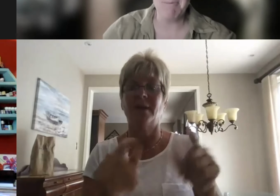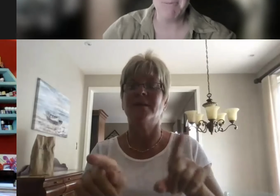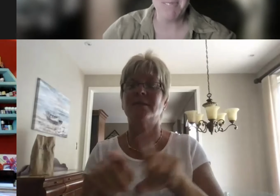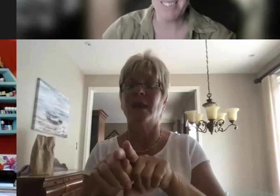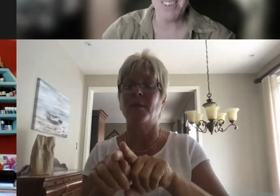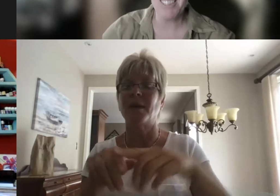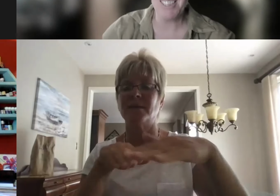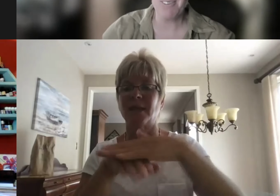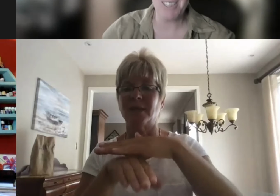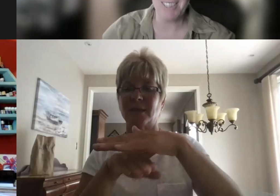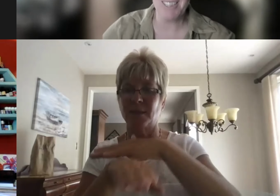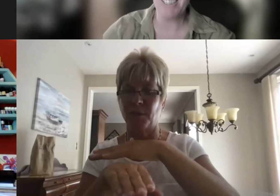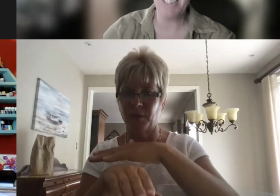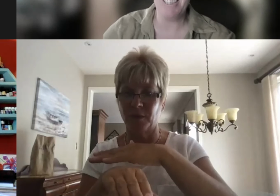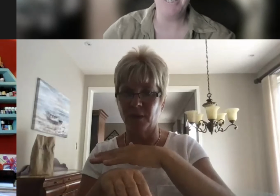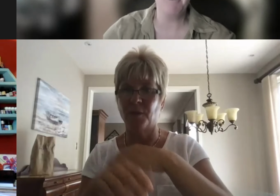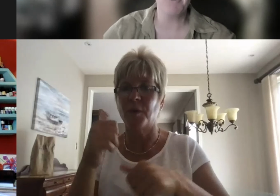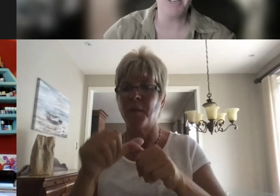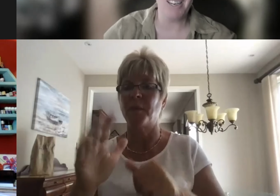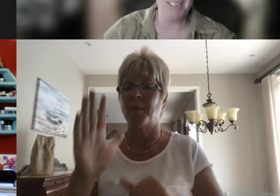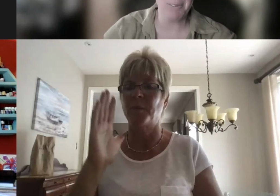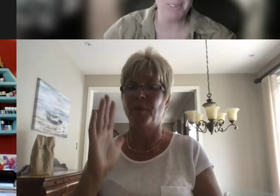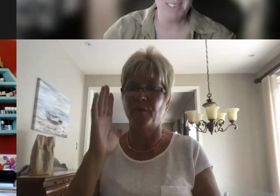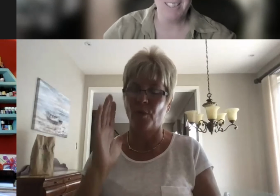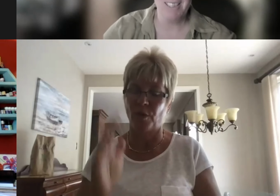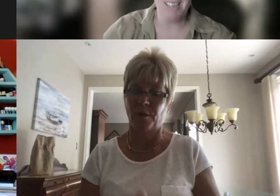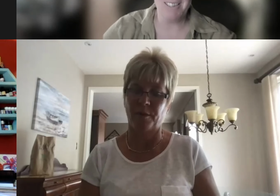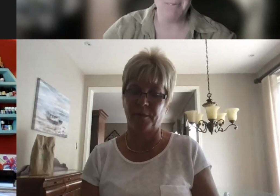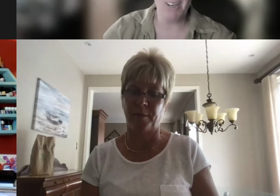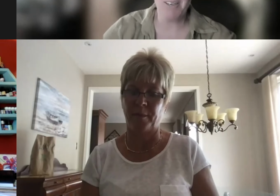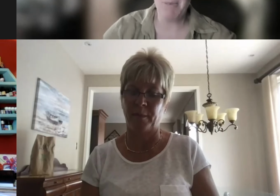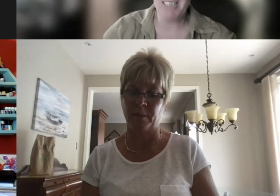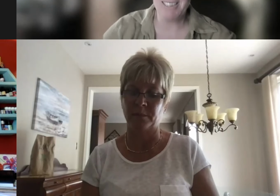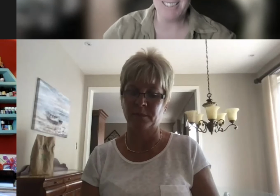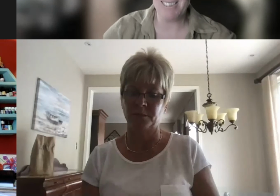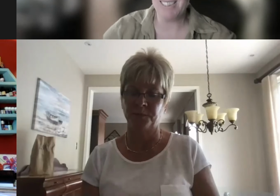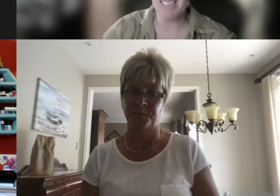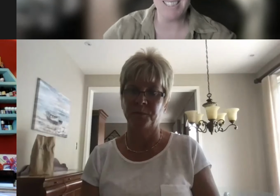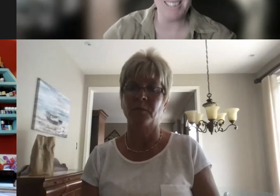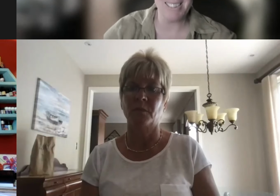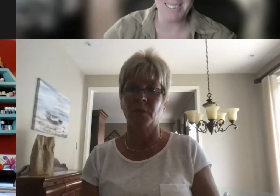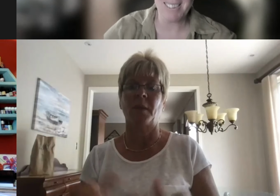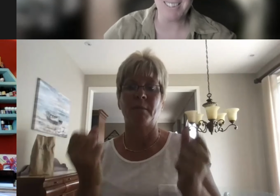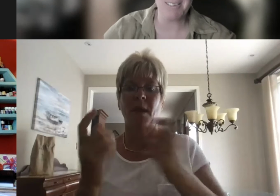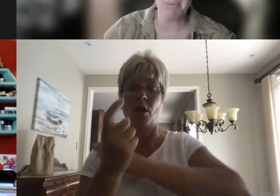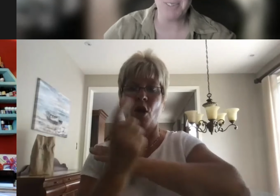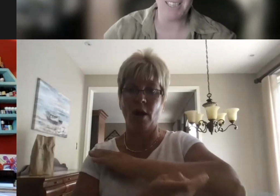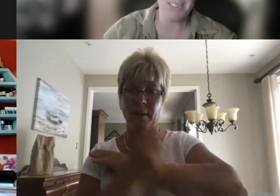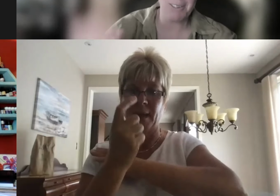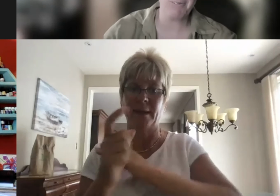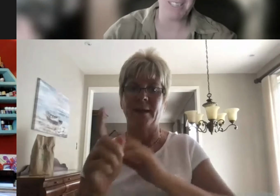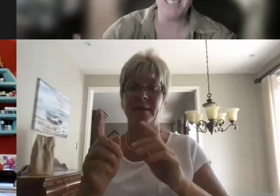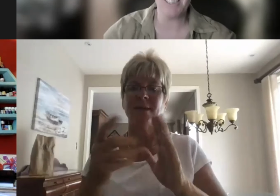where there were a number of automated testing systems and certification.